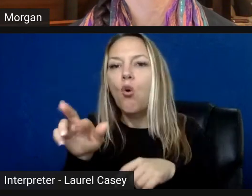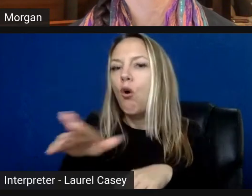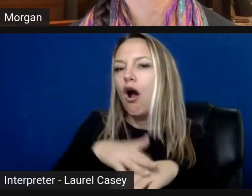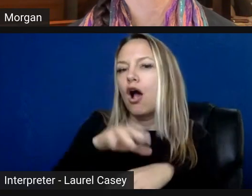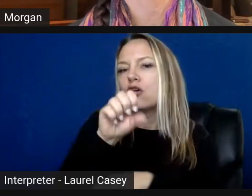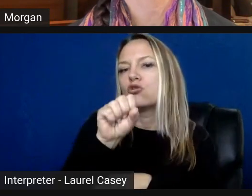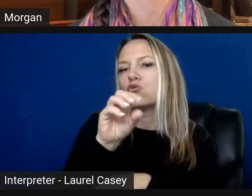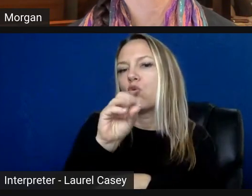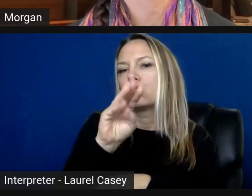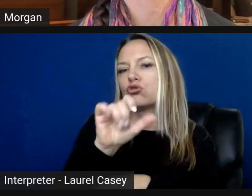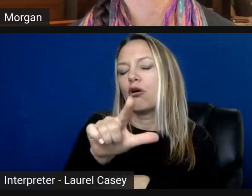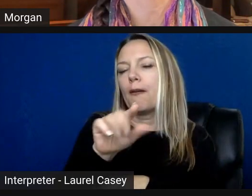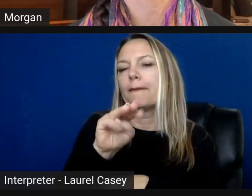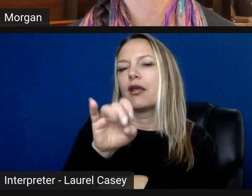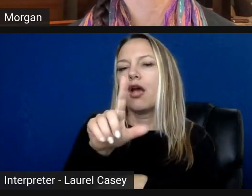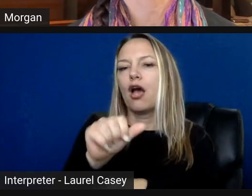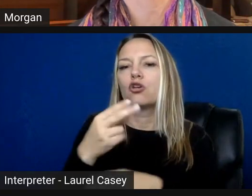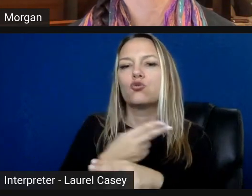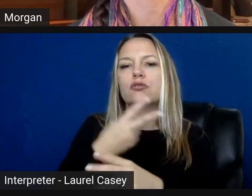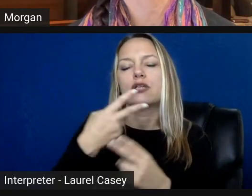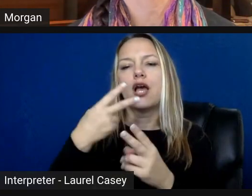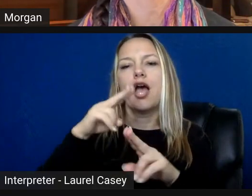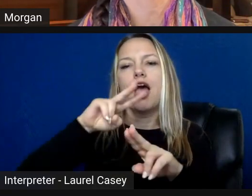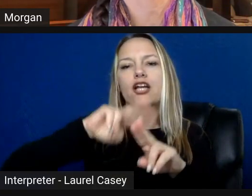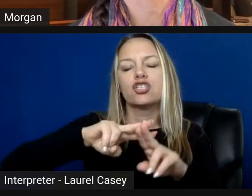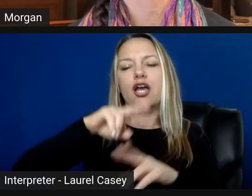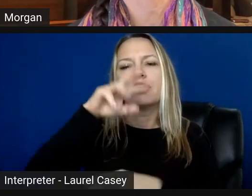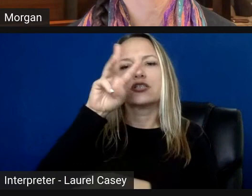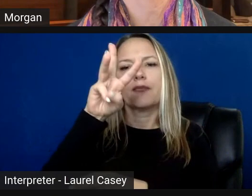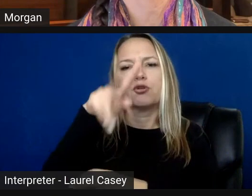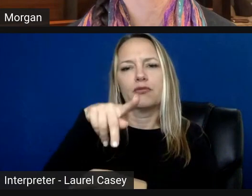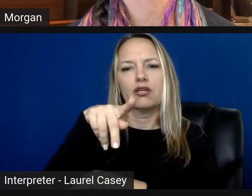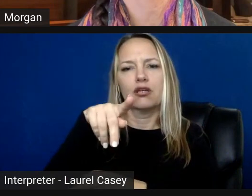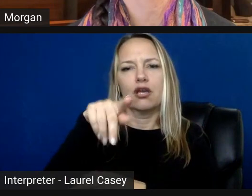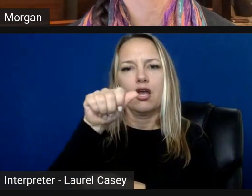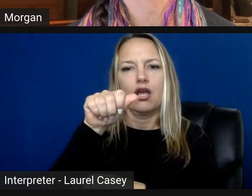Please use the hashtag wpa11yday.